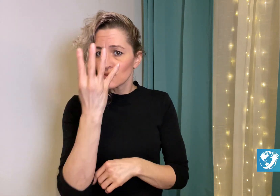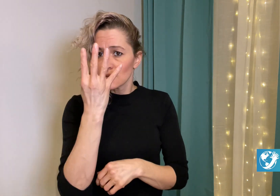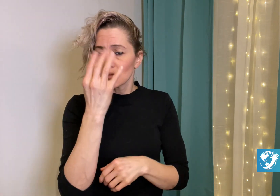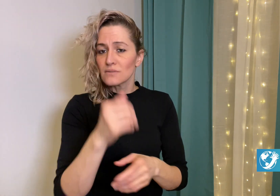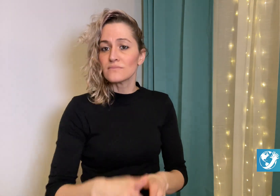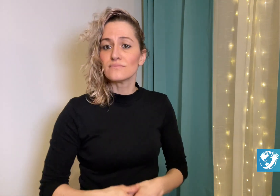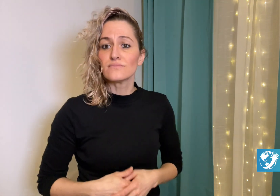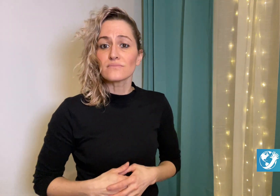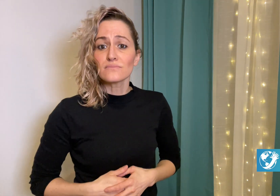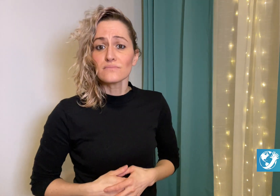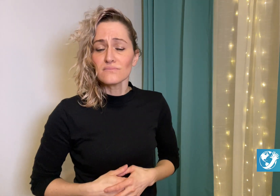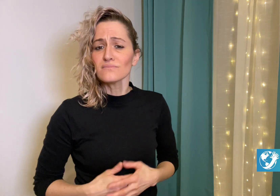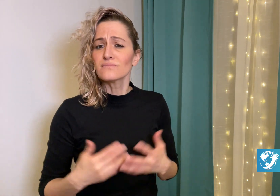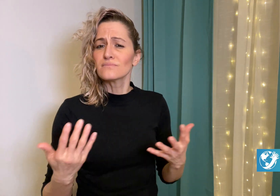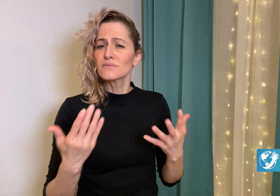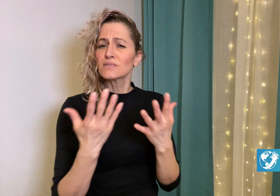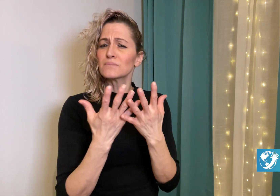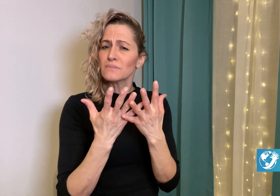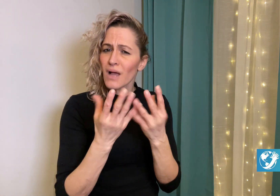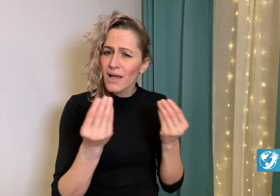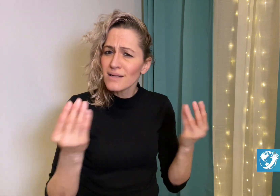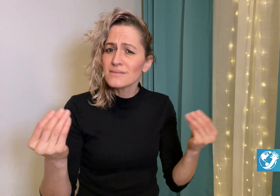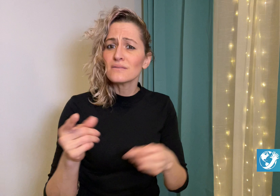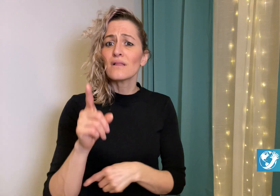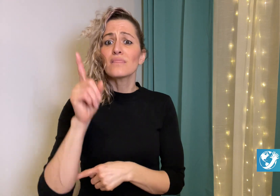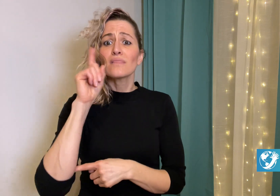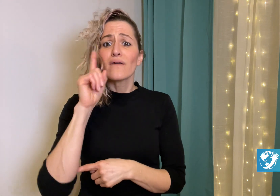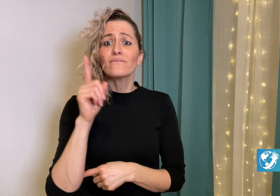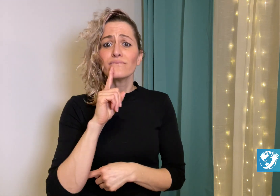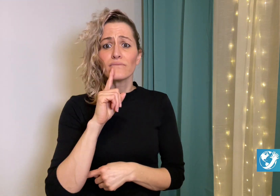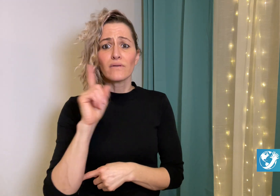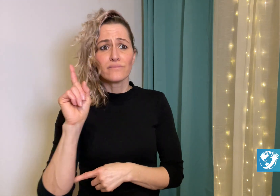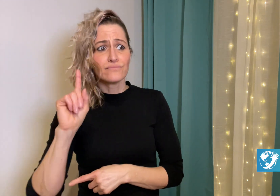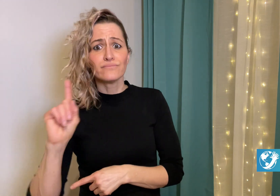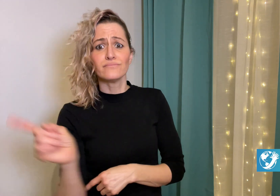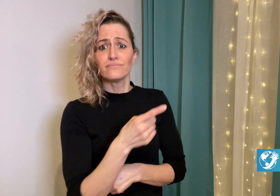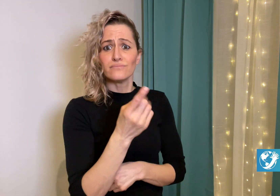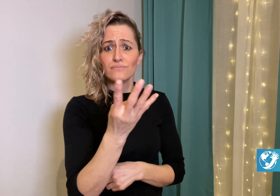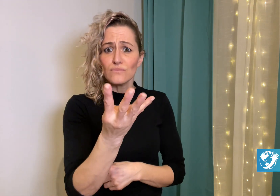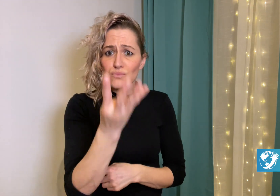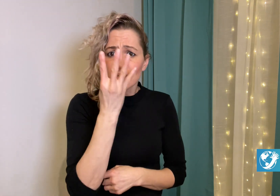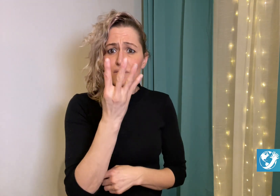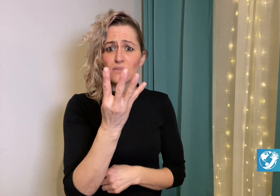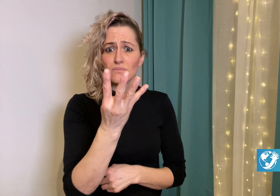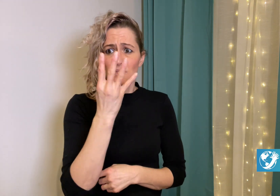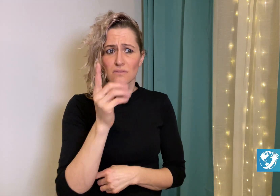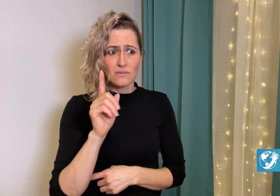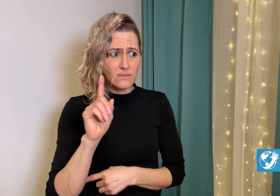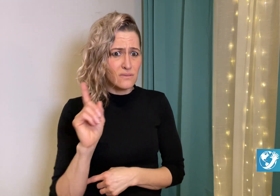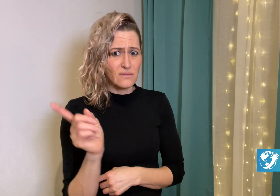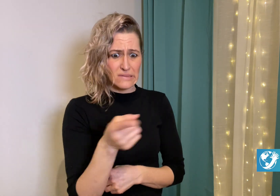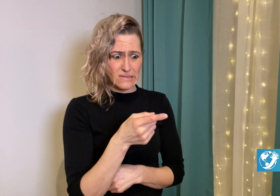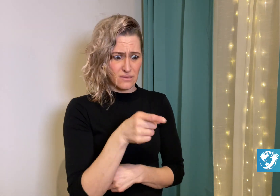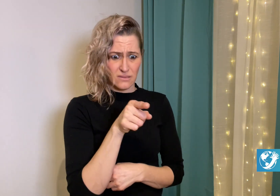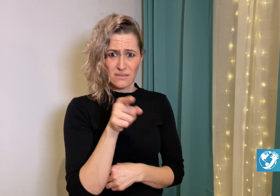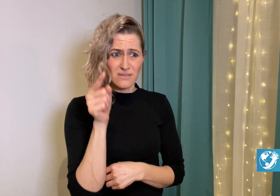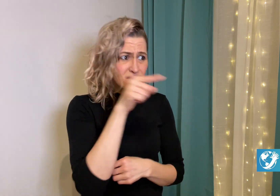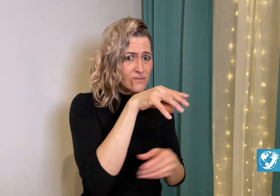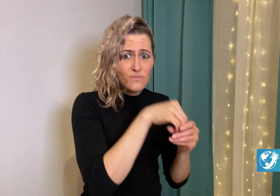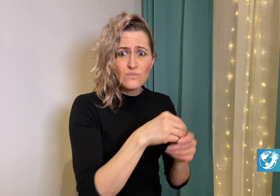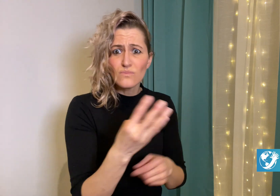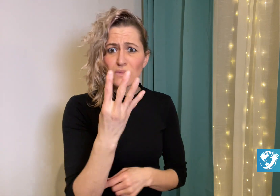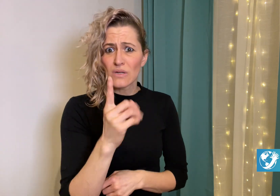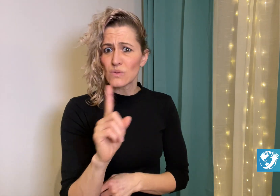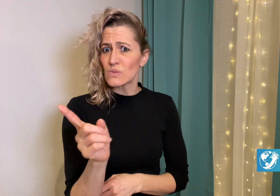He eventually was sentenced to 10 years in prison.